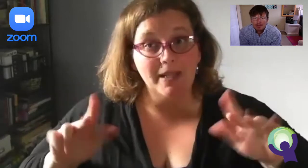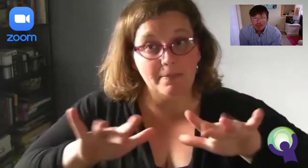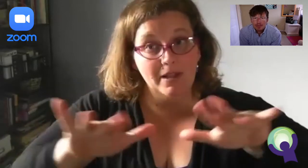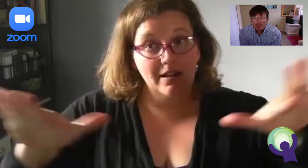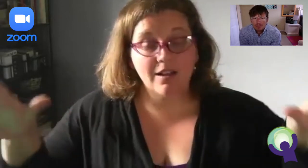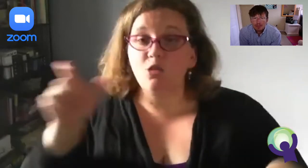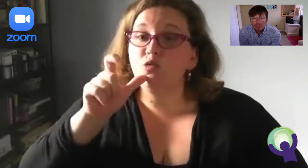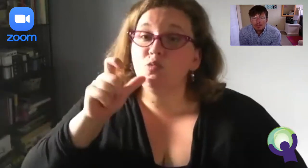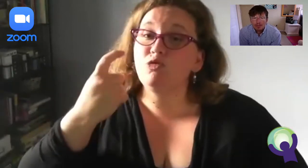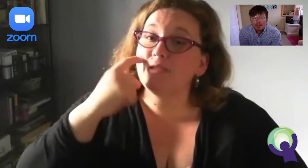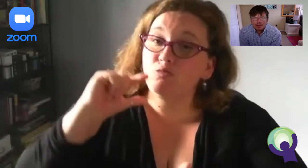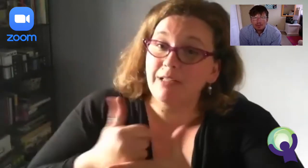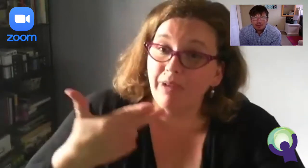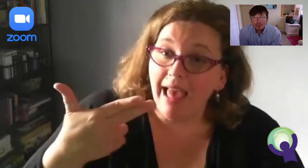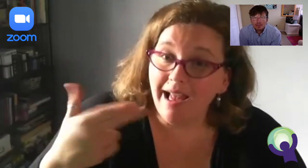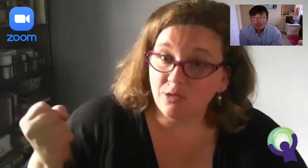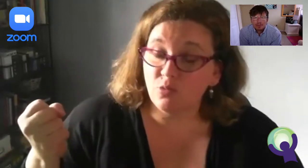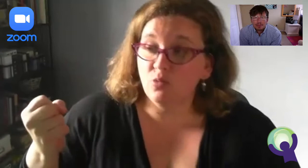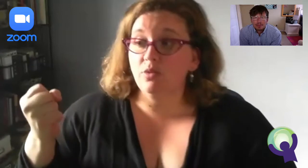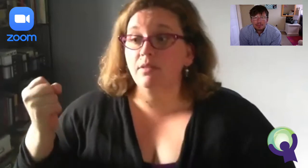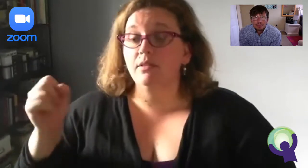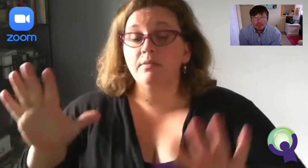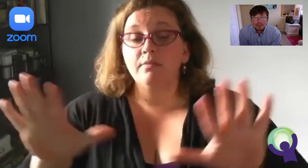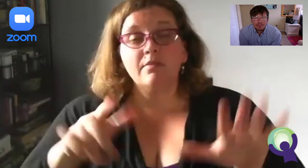especially young people who maybe just graduated